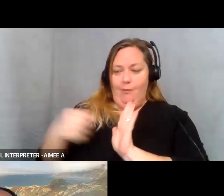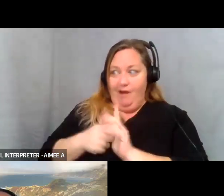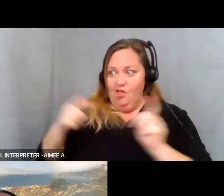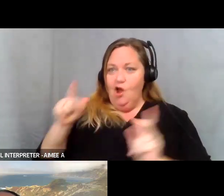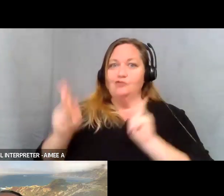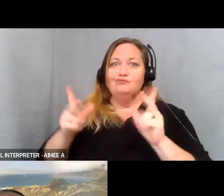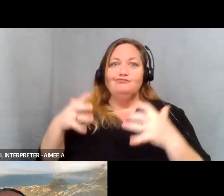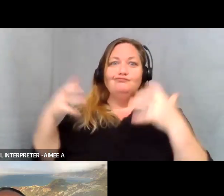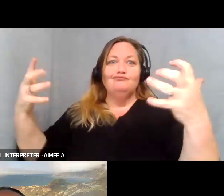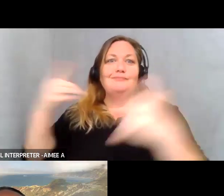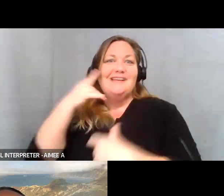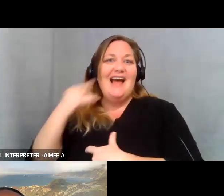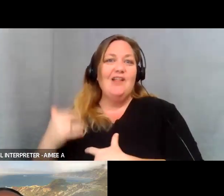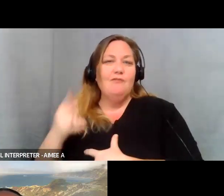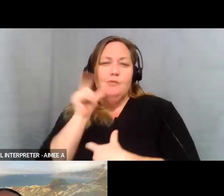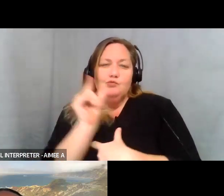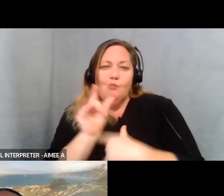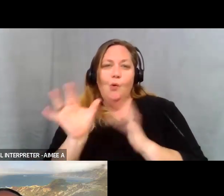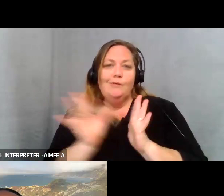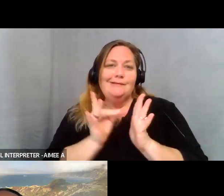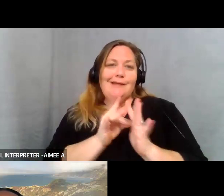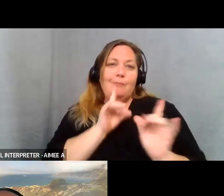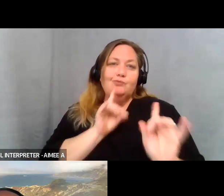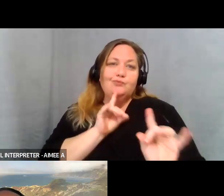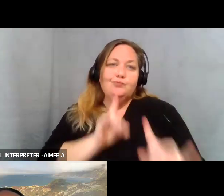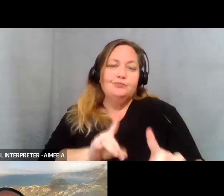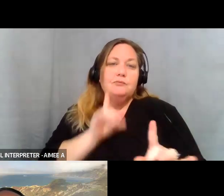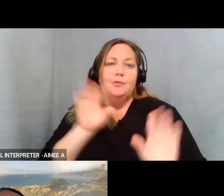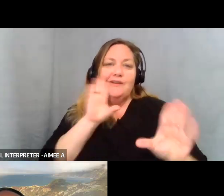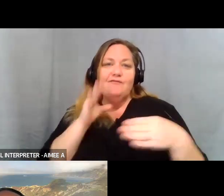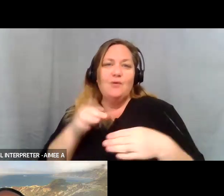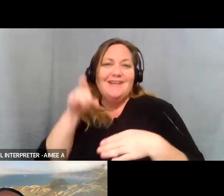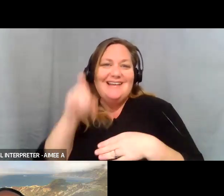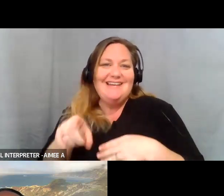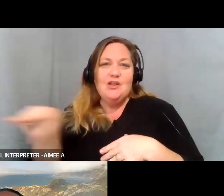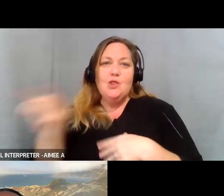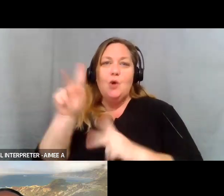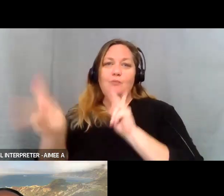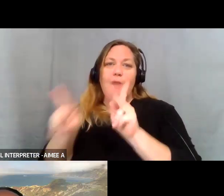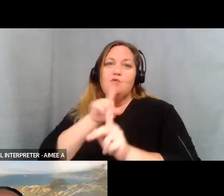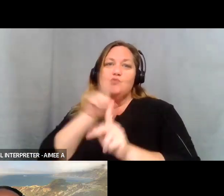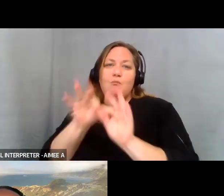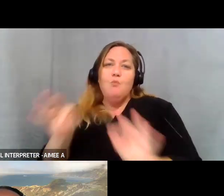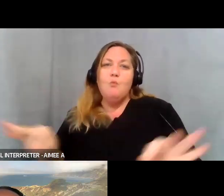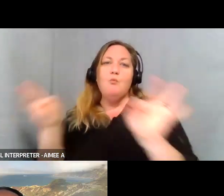and you know, focusing on the needs of the covered populations is was part of the planning process,